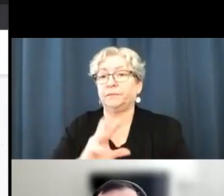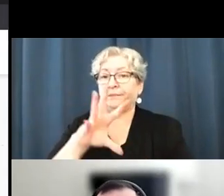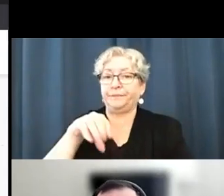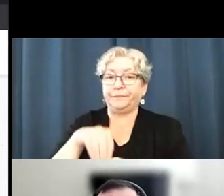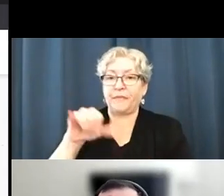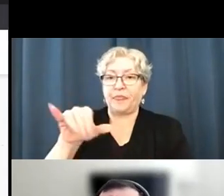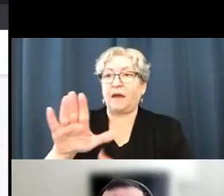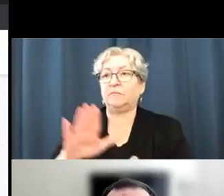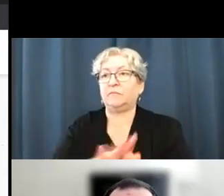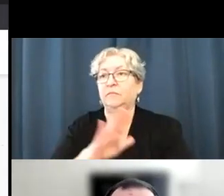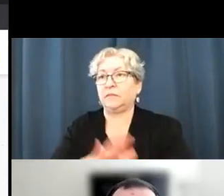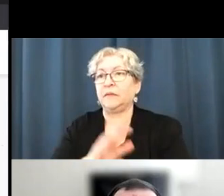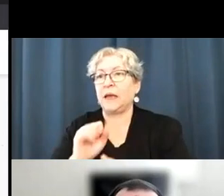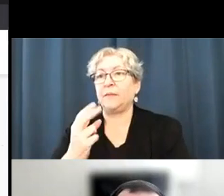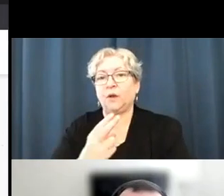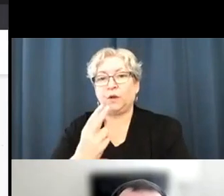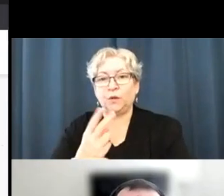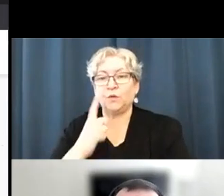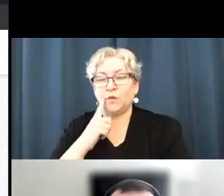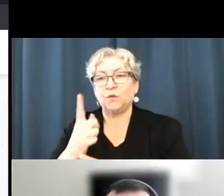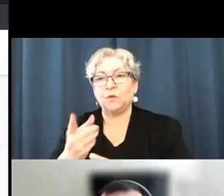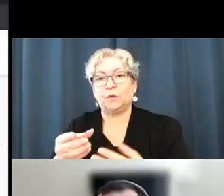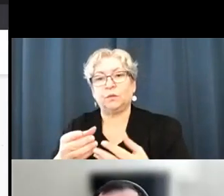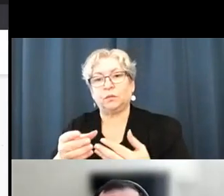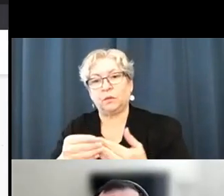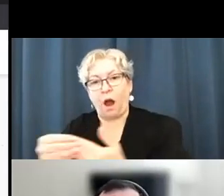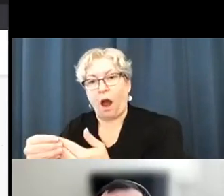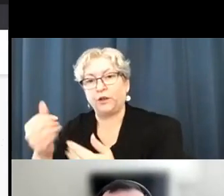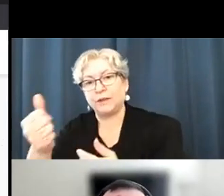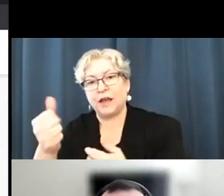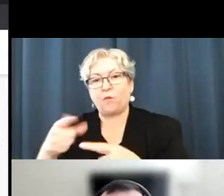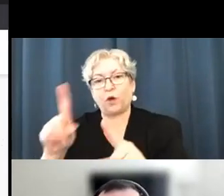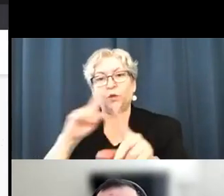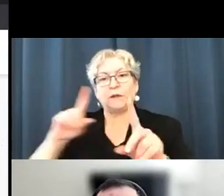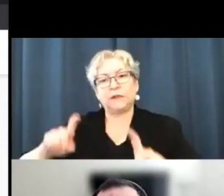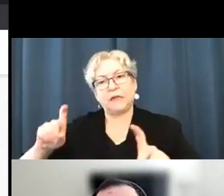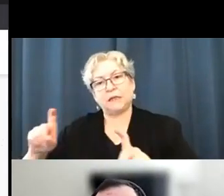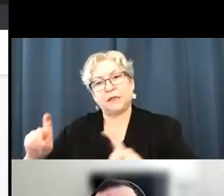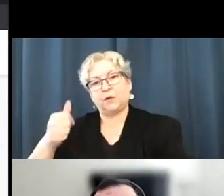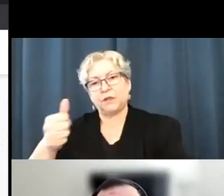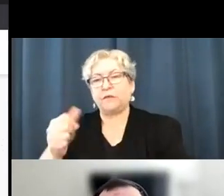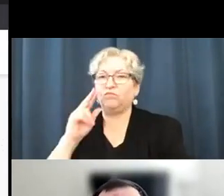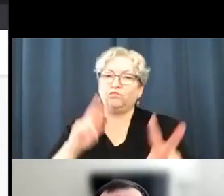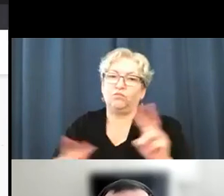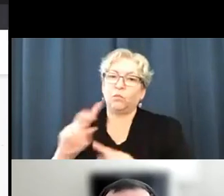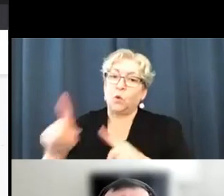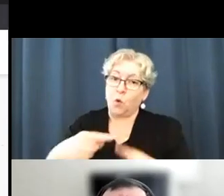and can be used to help you guide along your testing journey. So, take a look at this when you have time